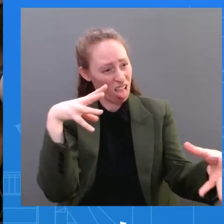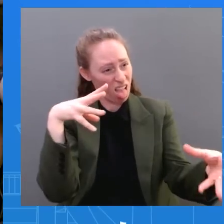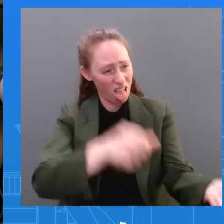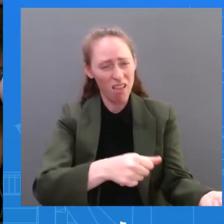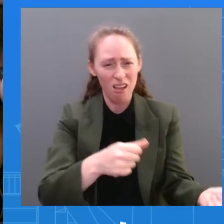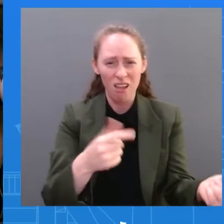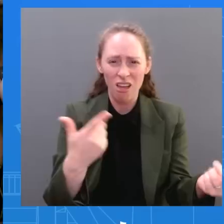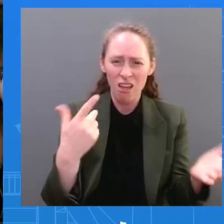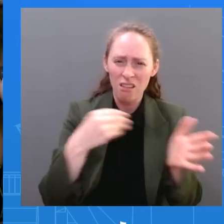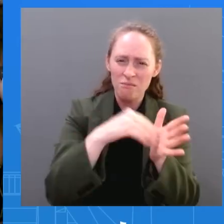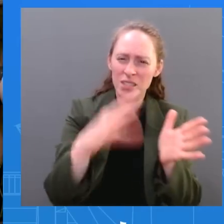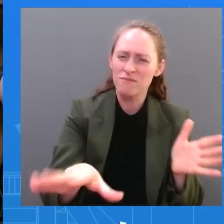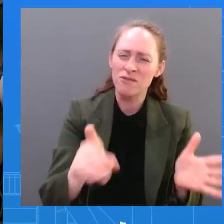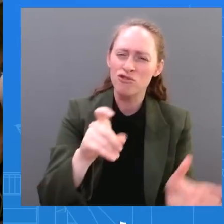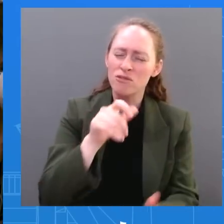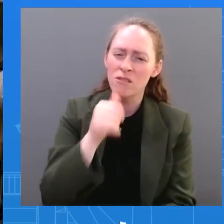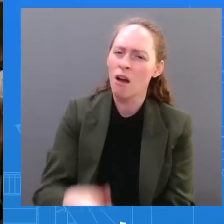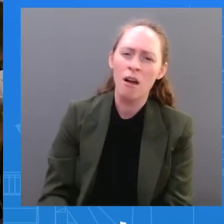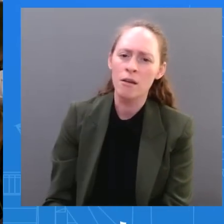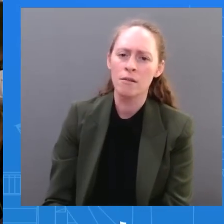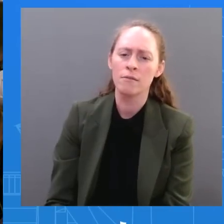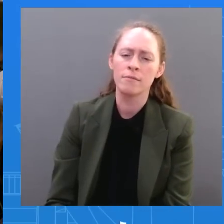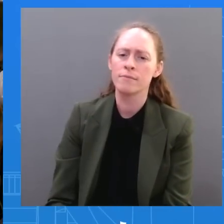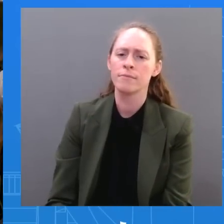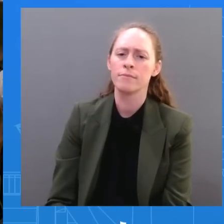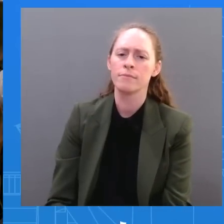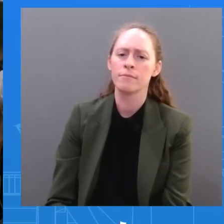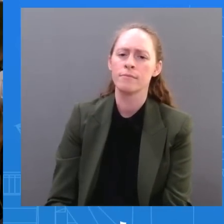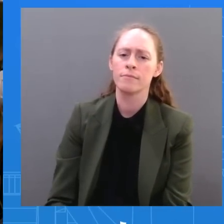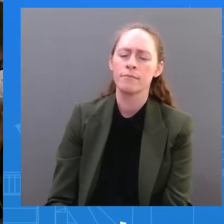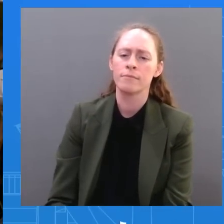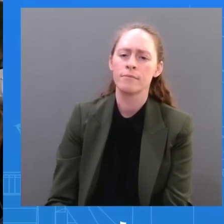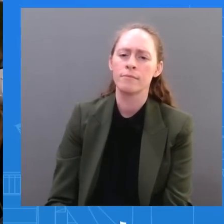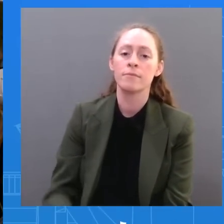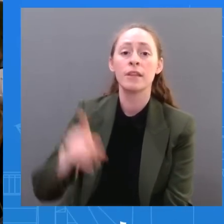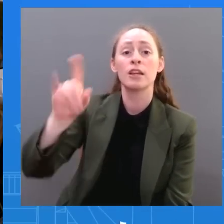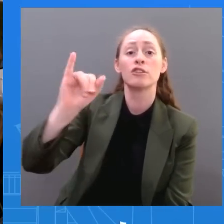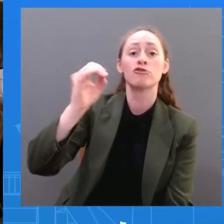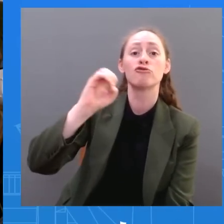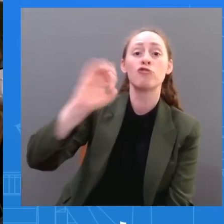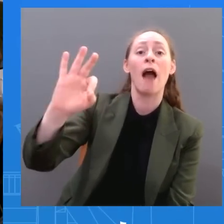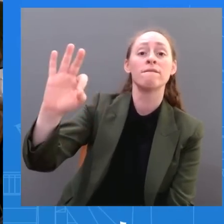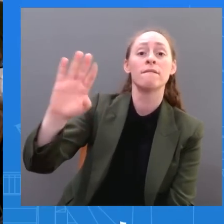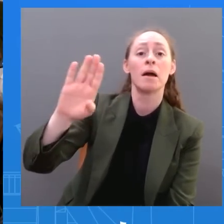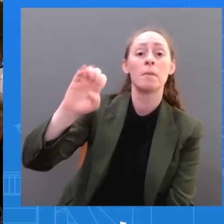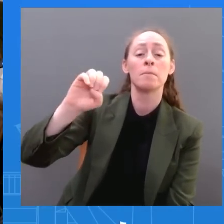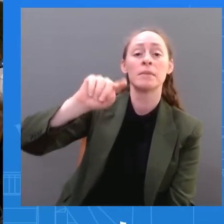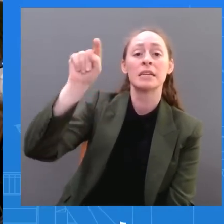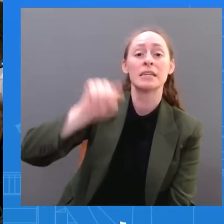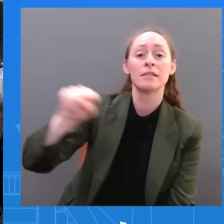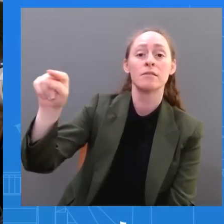is "either straight ahead misdirection or a deep misunderstanding of basic market dynamics." Which is it?